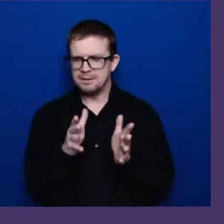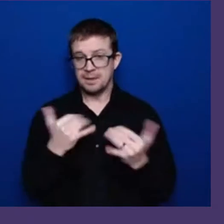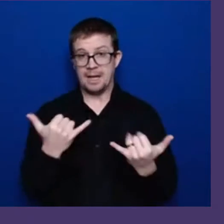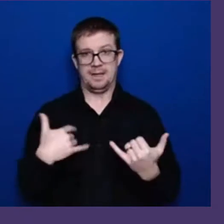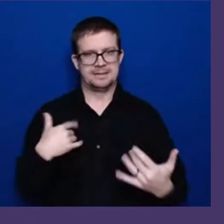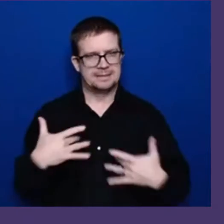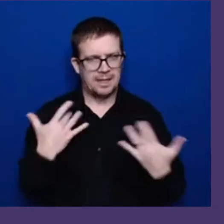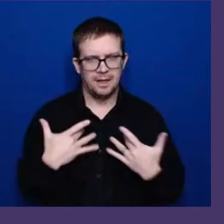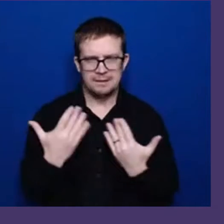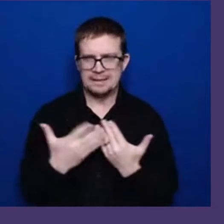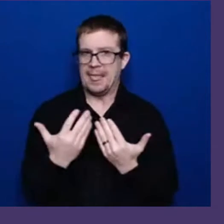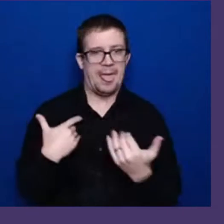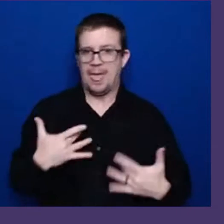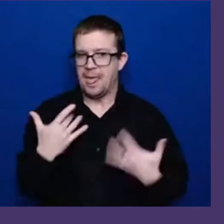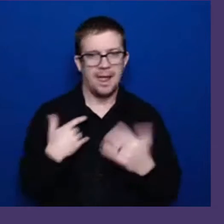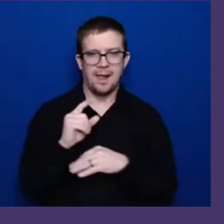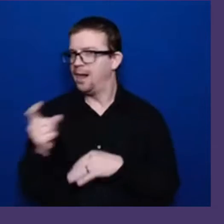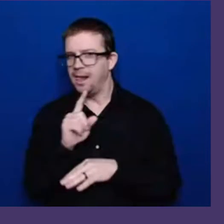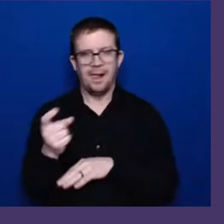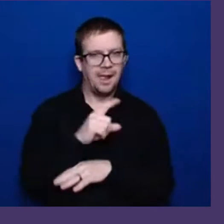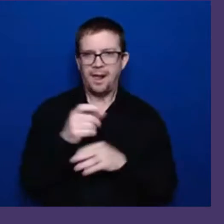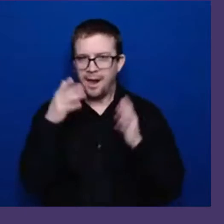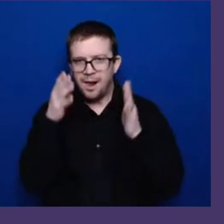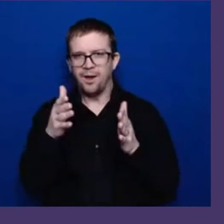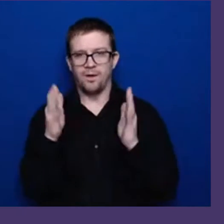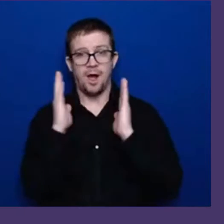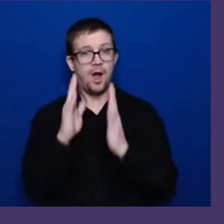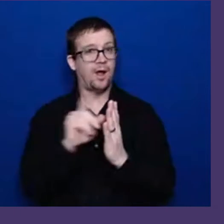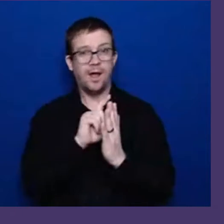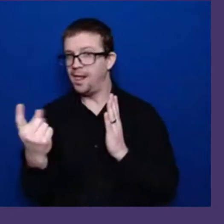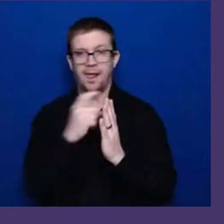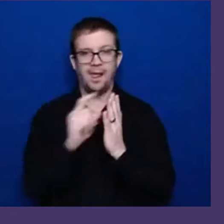My, he's now my husband, was there trying to calm me down because I was just so